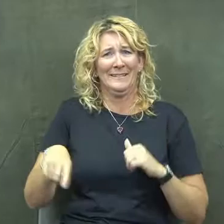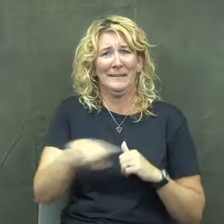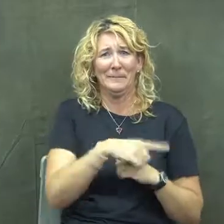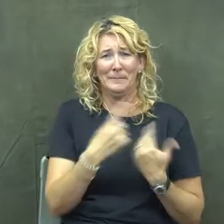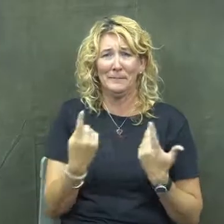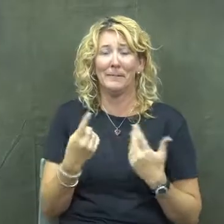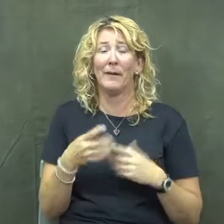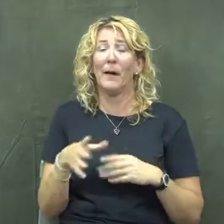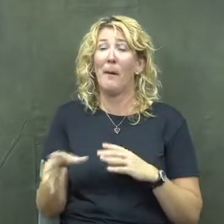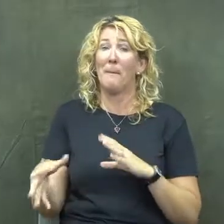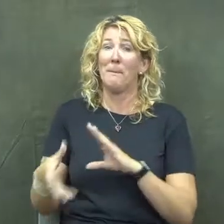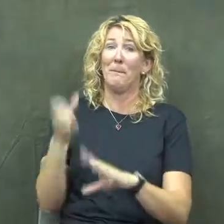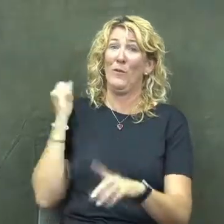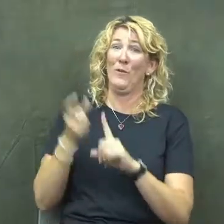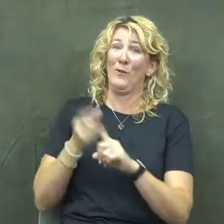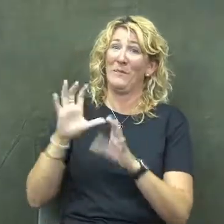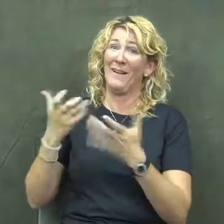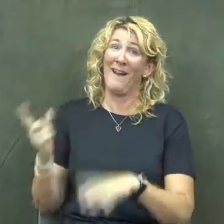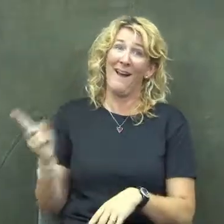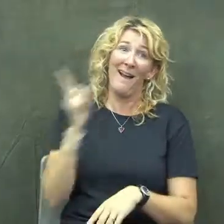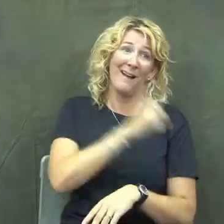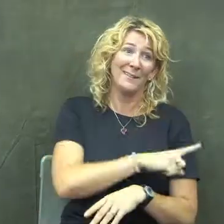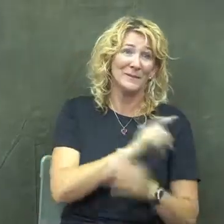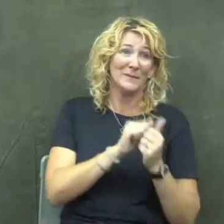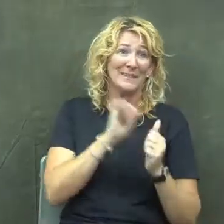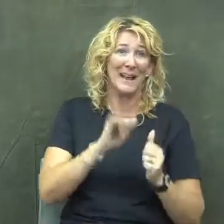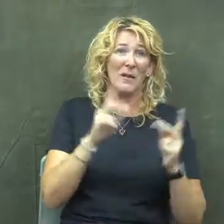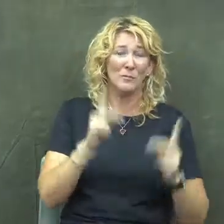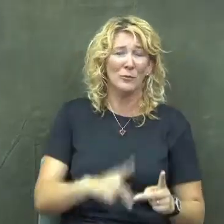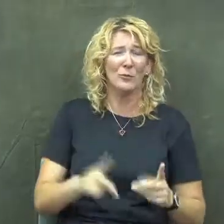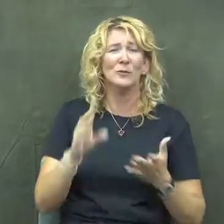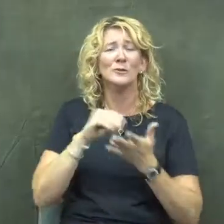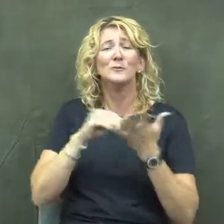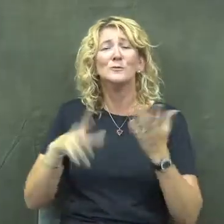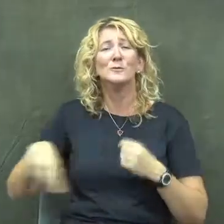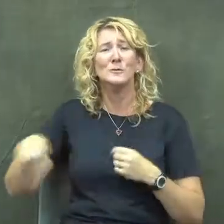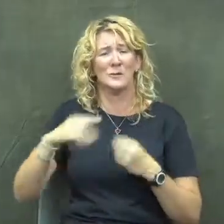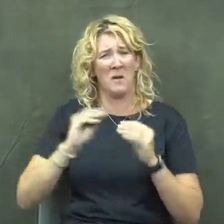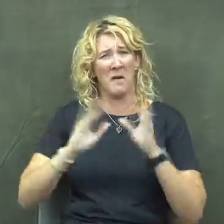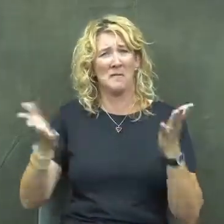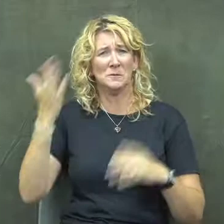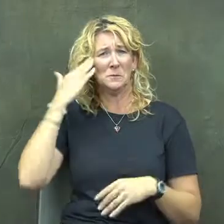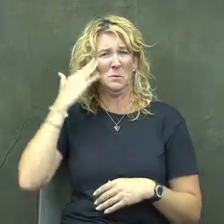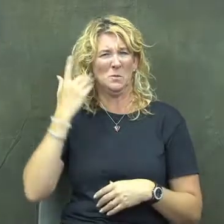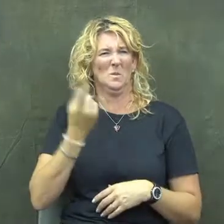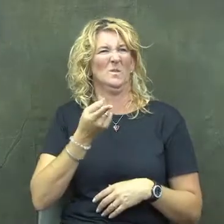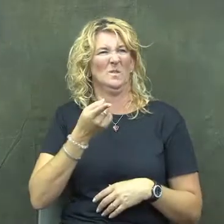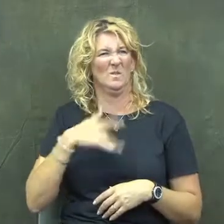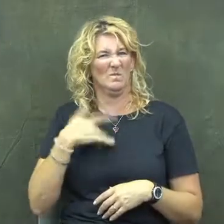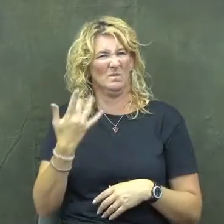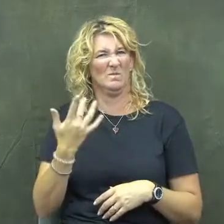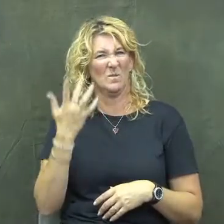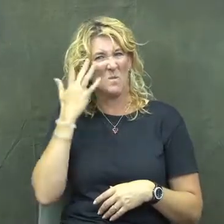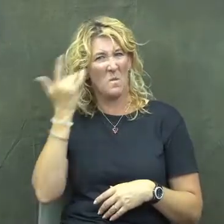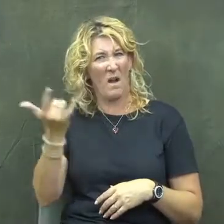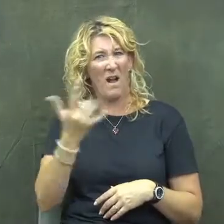I knew that I was different with them, yes, but being pulled out of class, and other students obviously knew